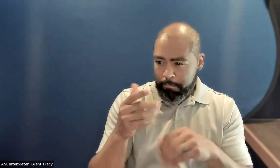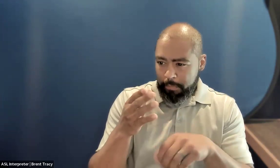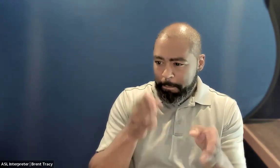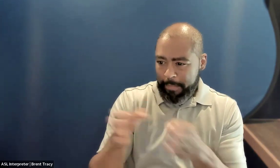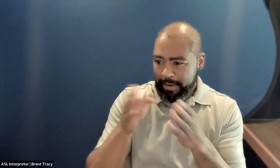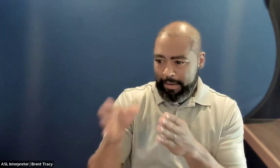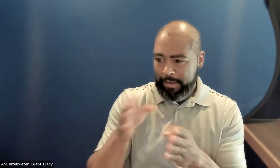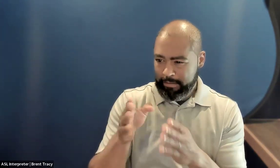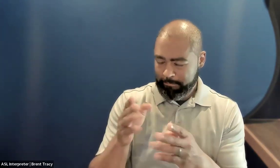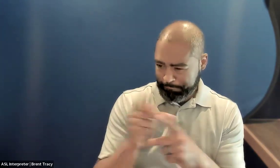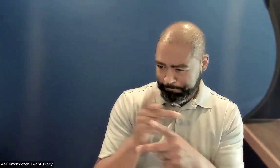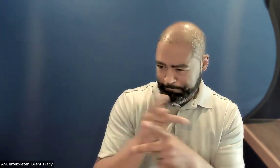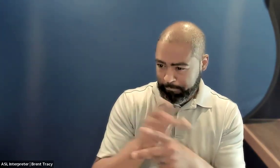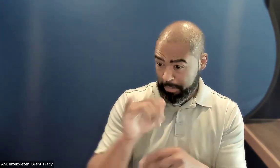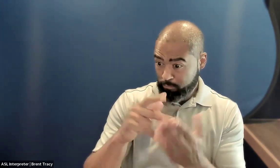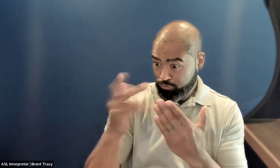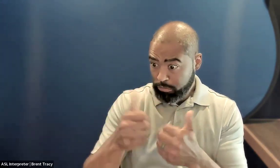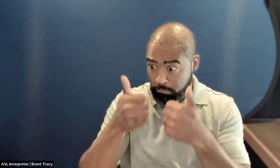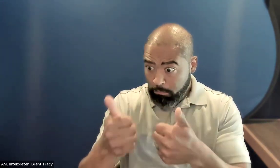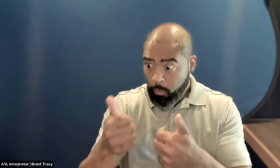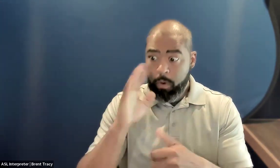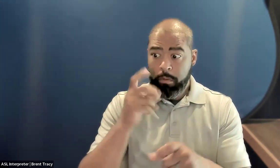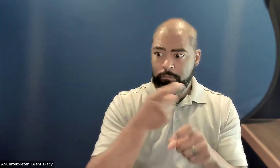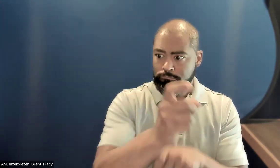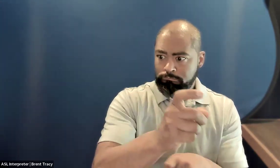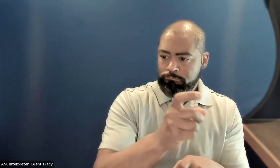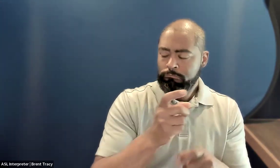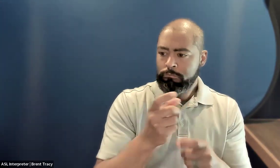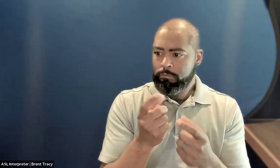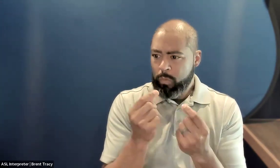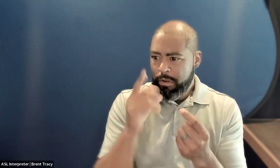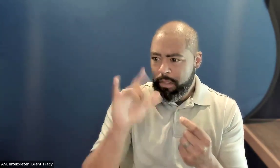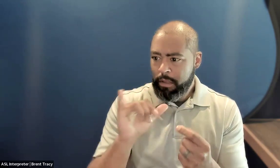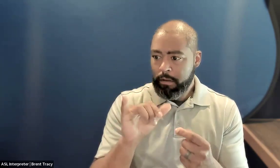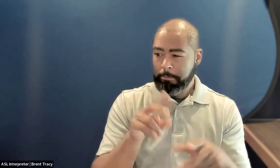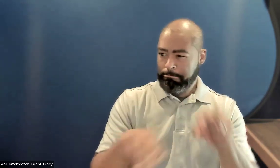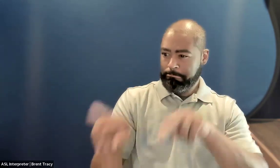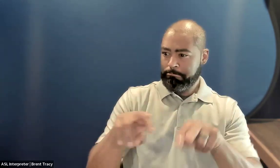resilience into project design and procurement. What does the tool do?